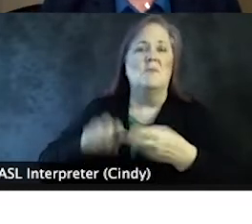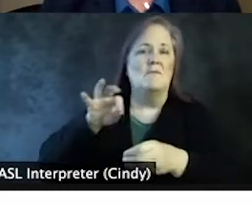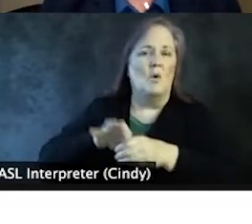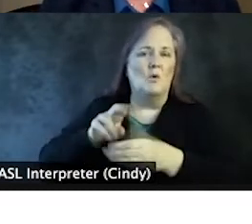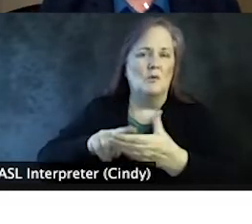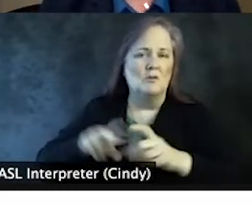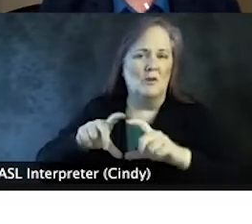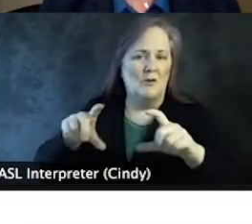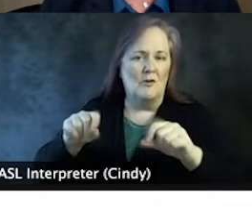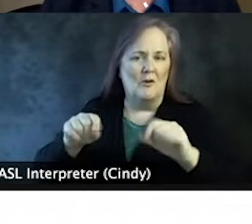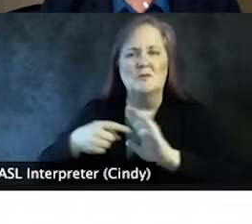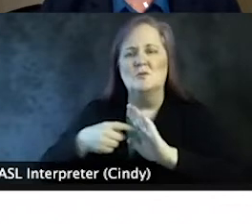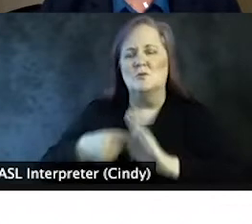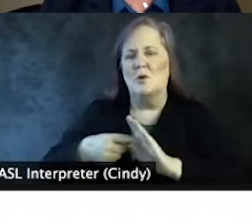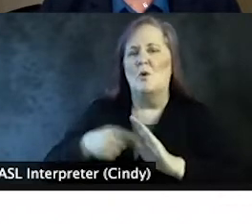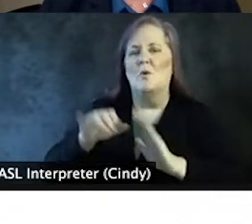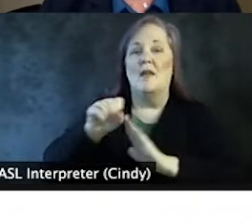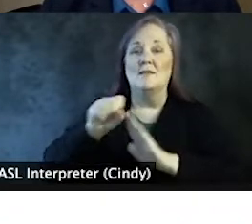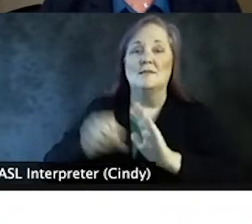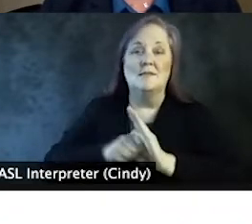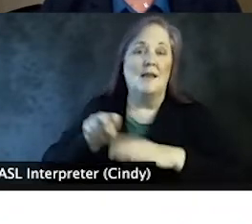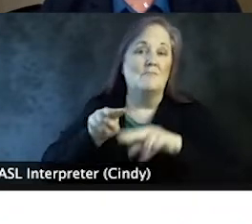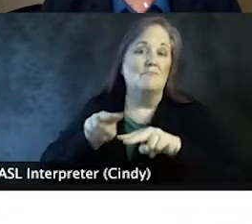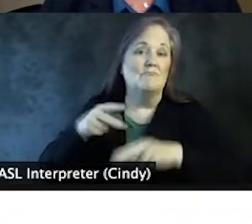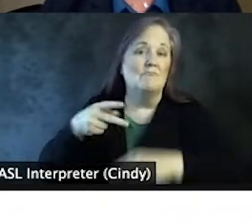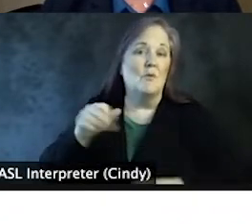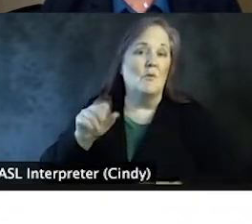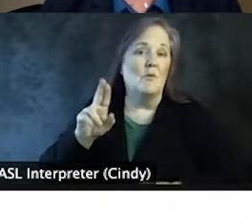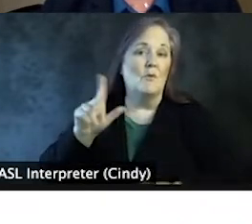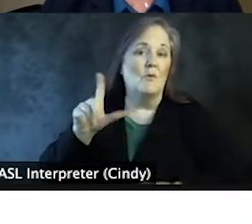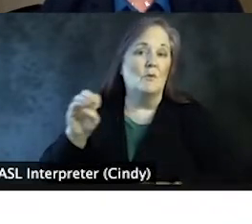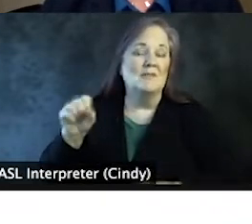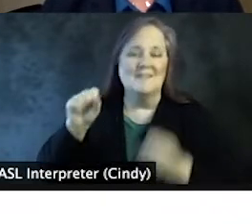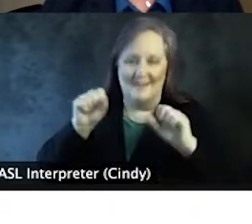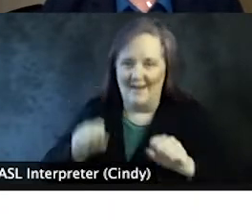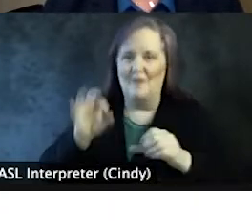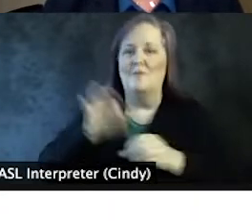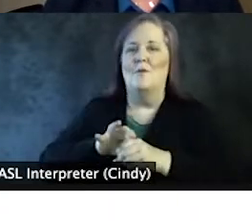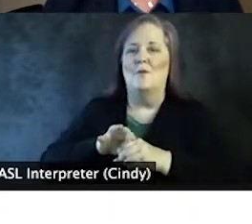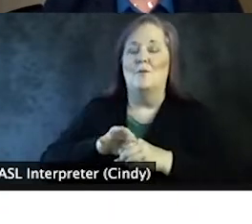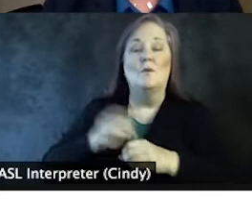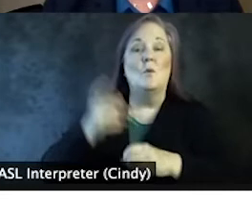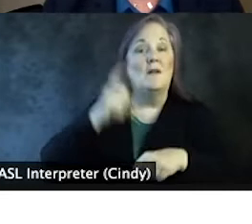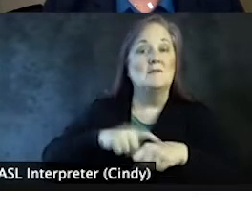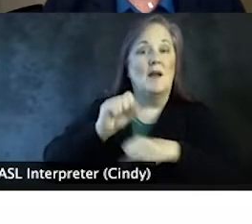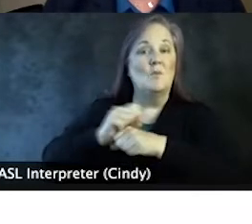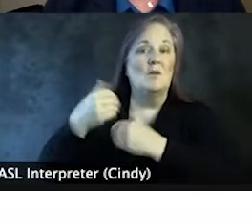Also Kevin McCarty from Sacramento, member of the assembly, was the one who authored it in the first place.